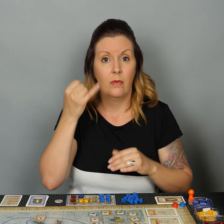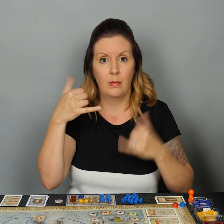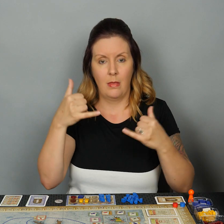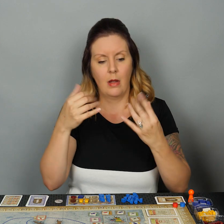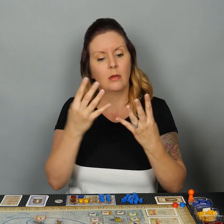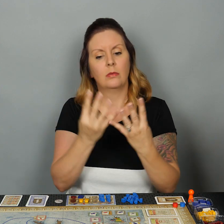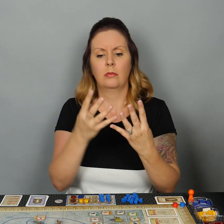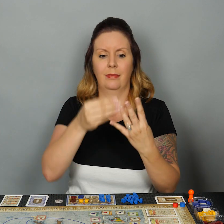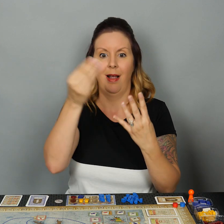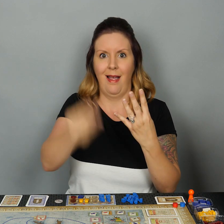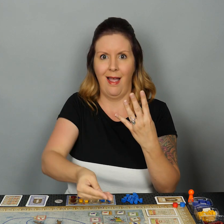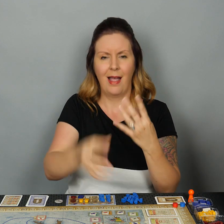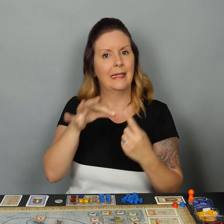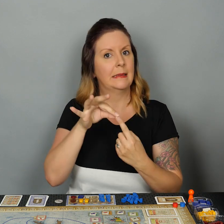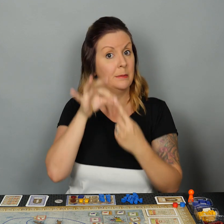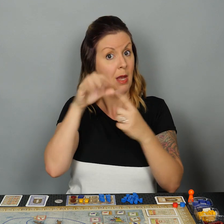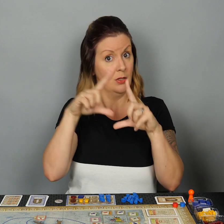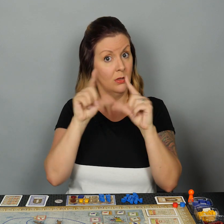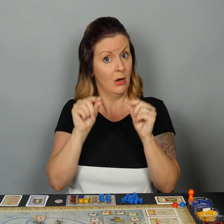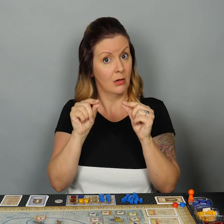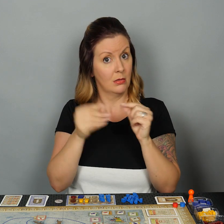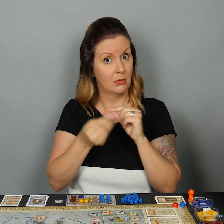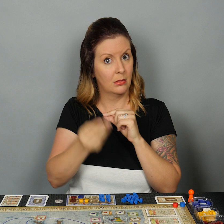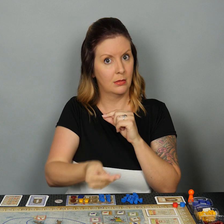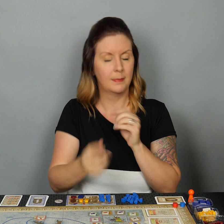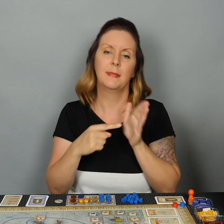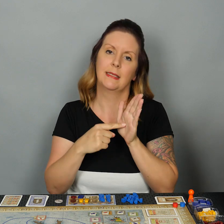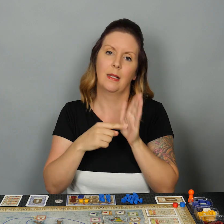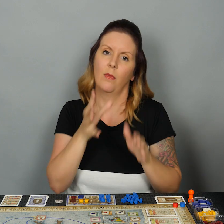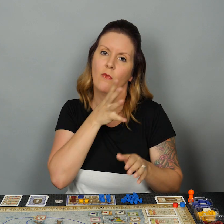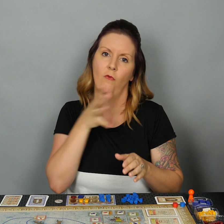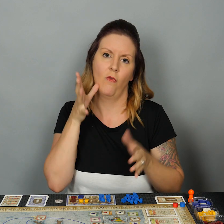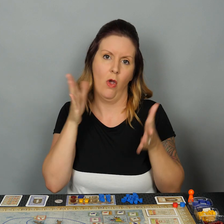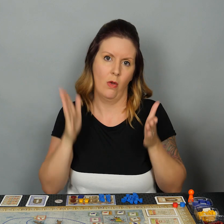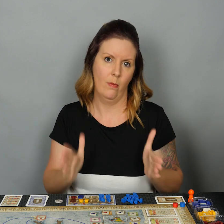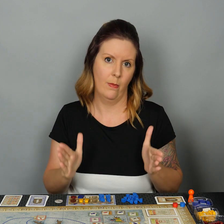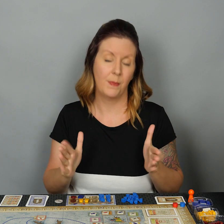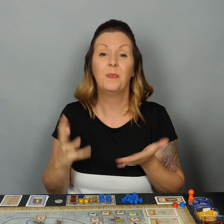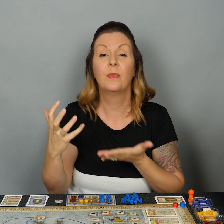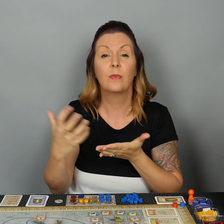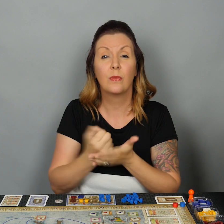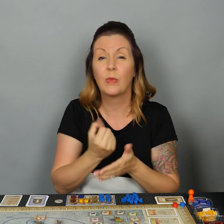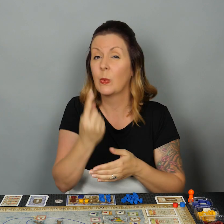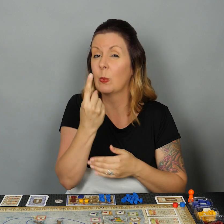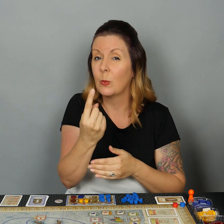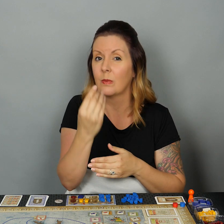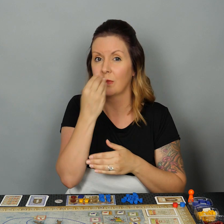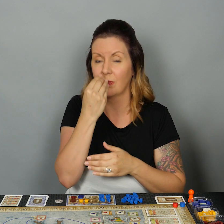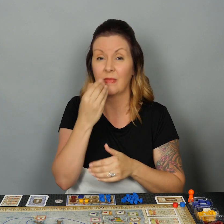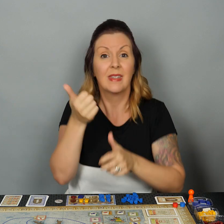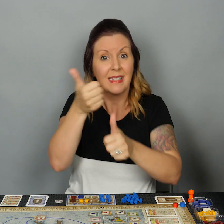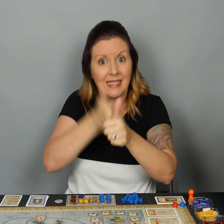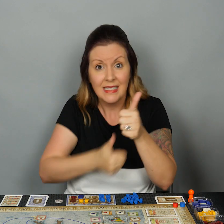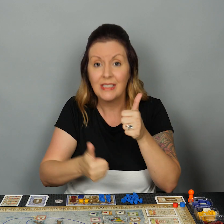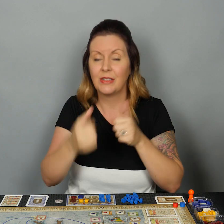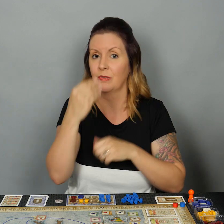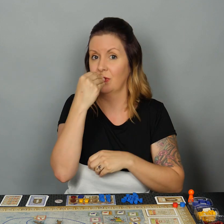If you play one of the special cards, for example Farmer, you earn 1 food for each food